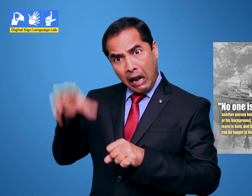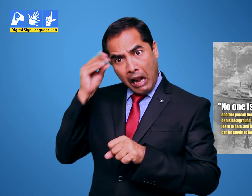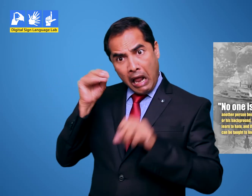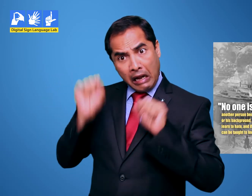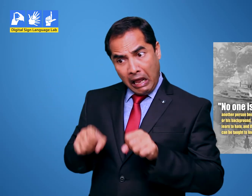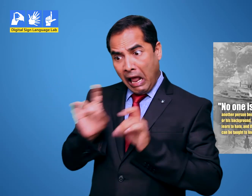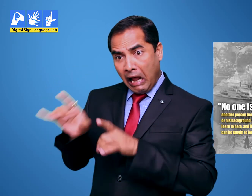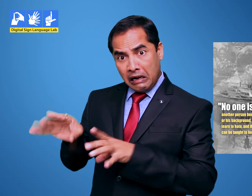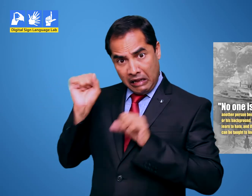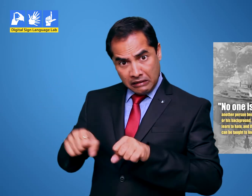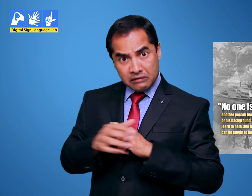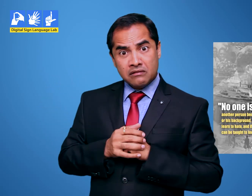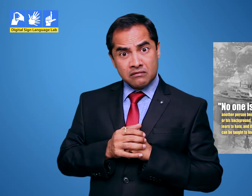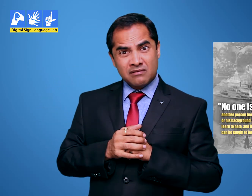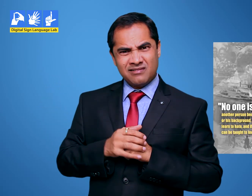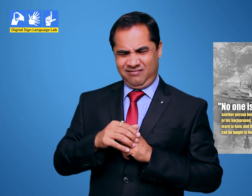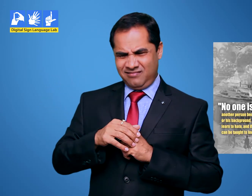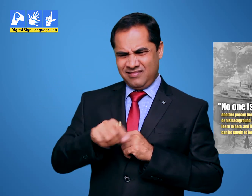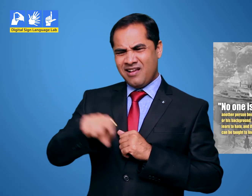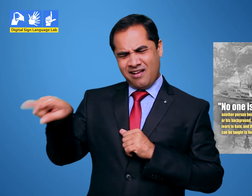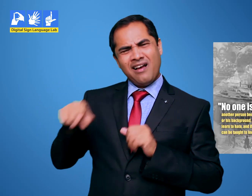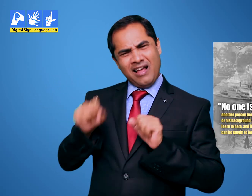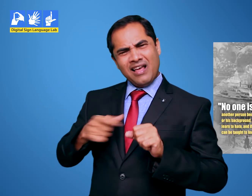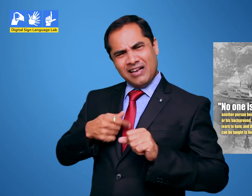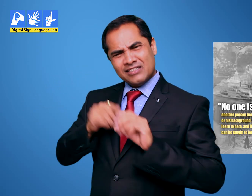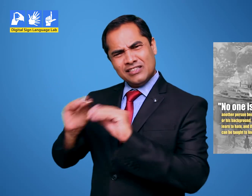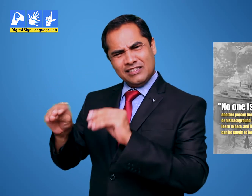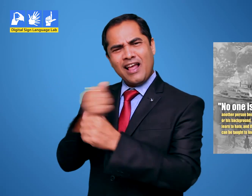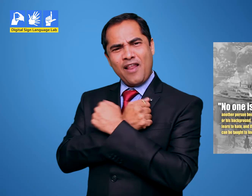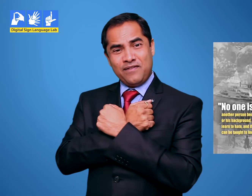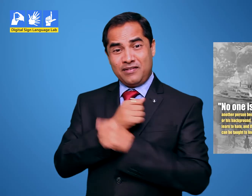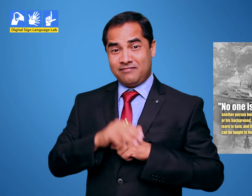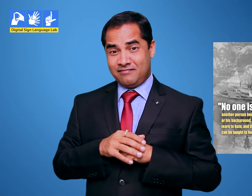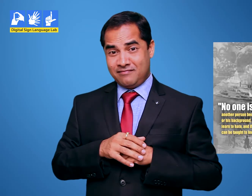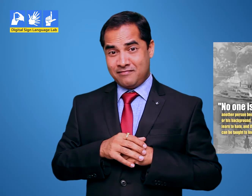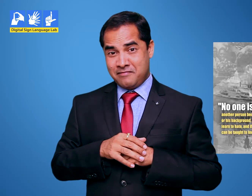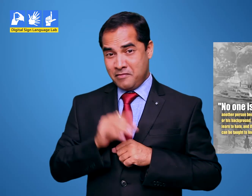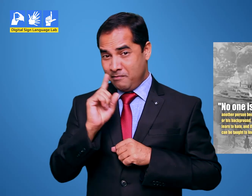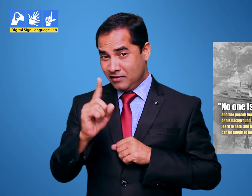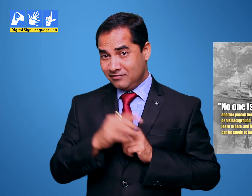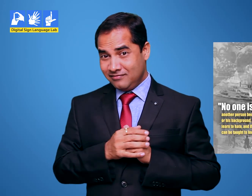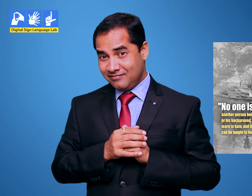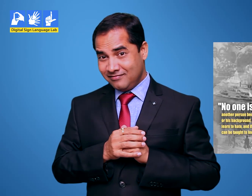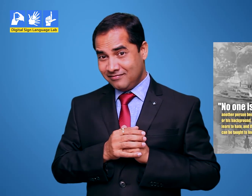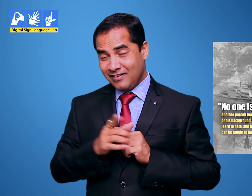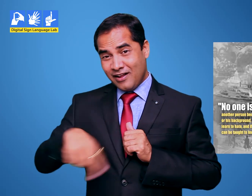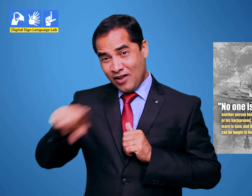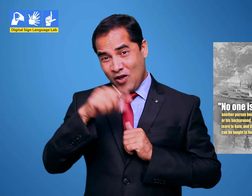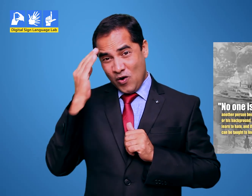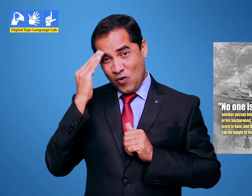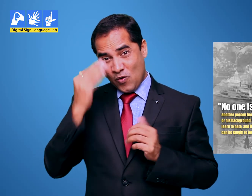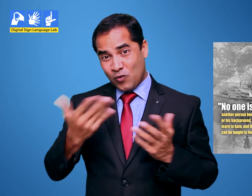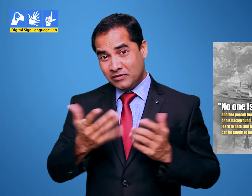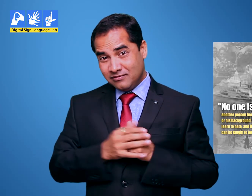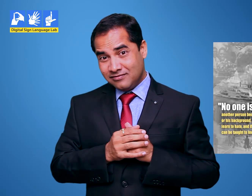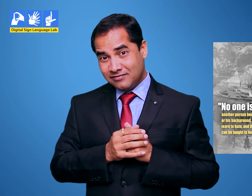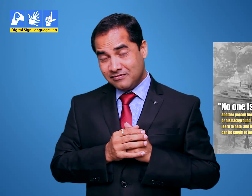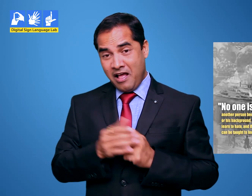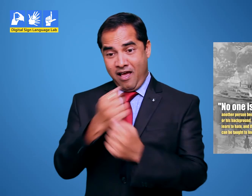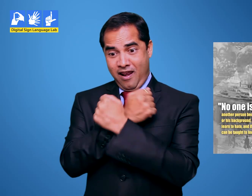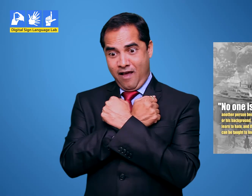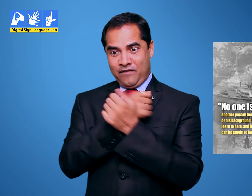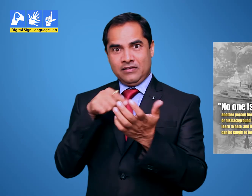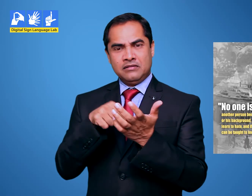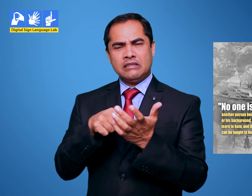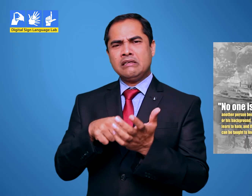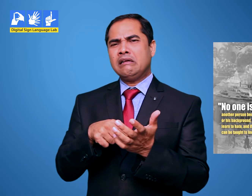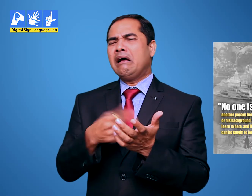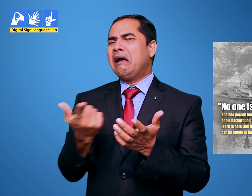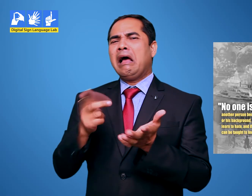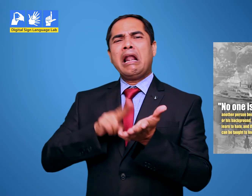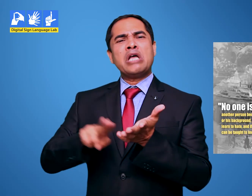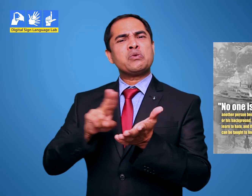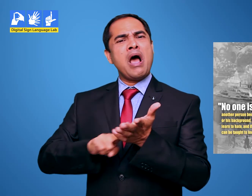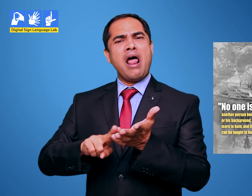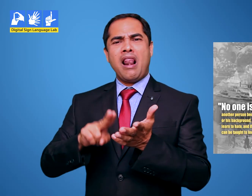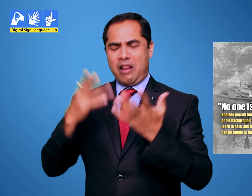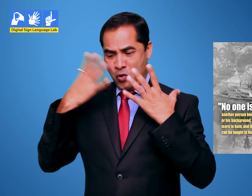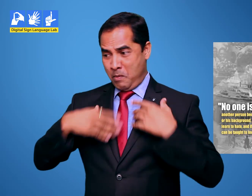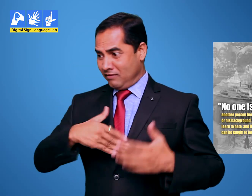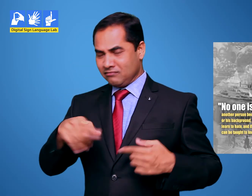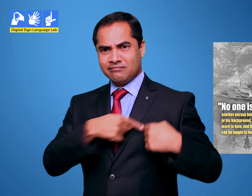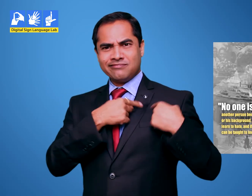hate, they can be taught to love for love comes more naturally to the human heart